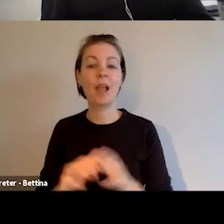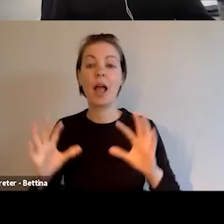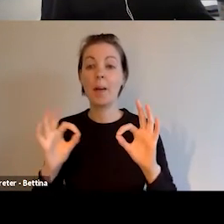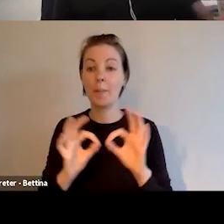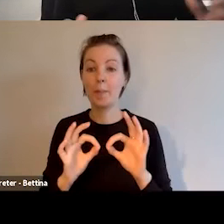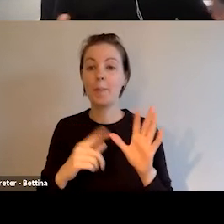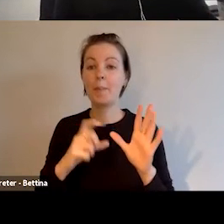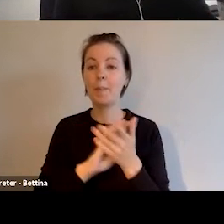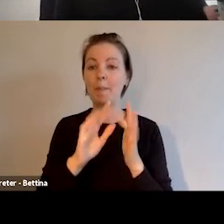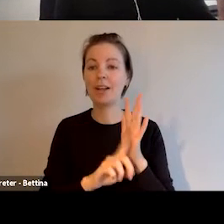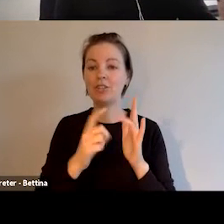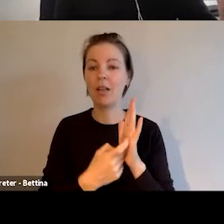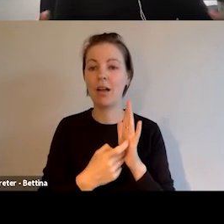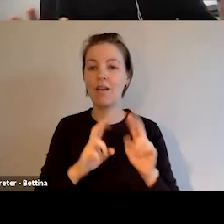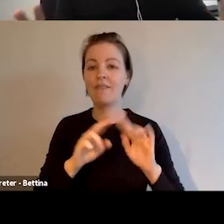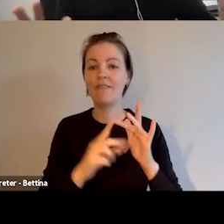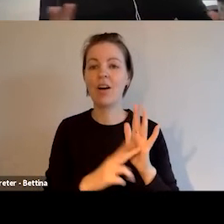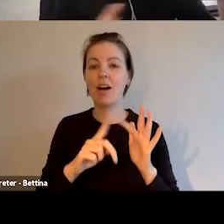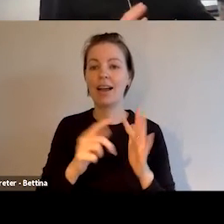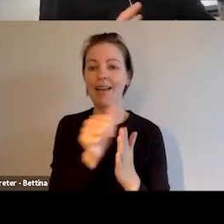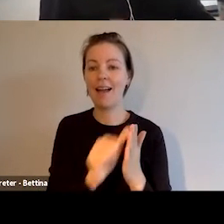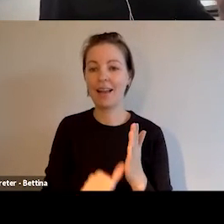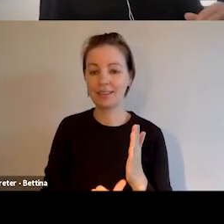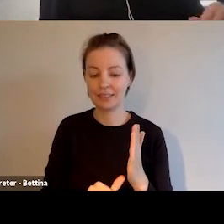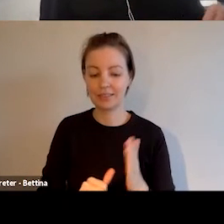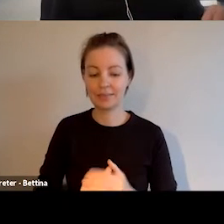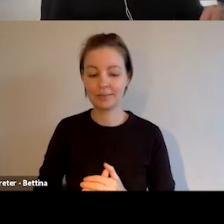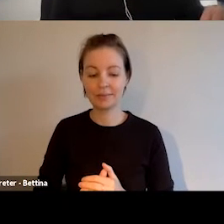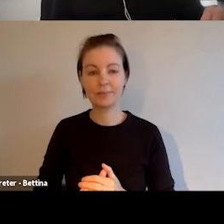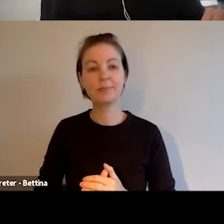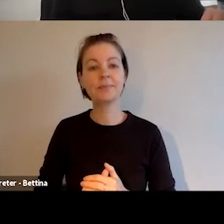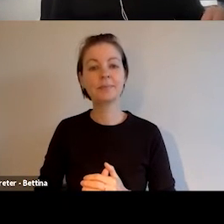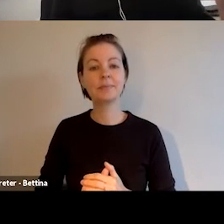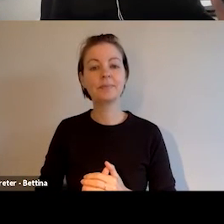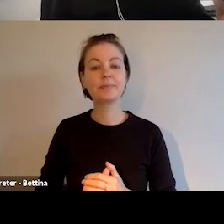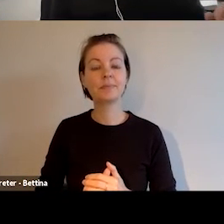call the study area three and this is internal lingo for the major.